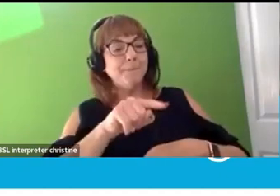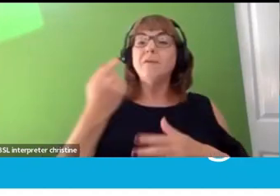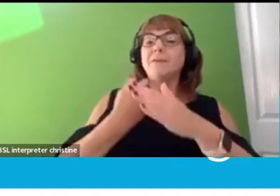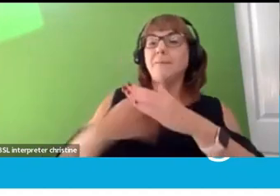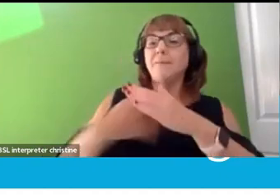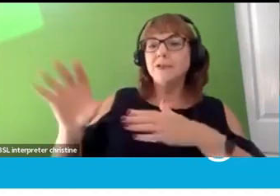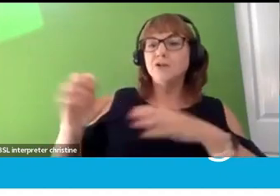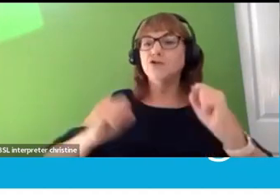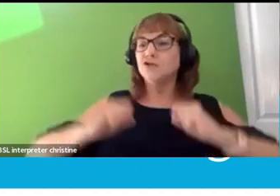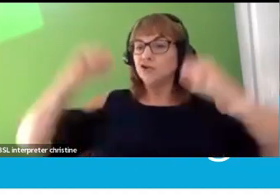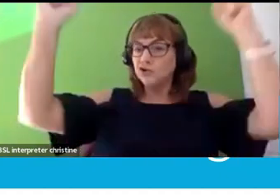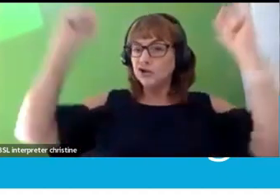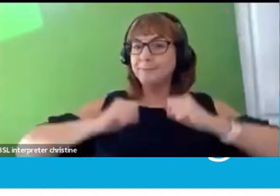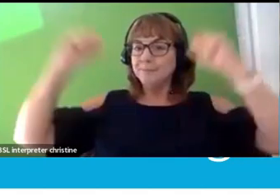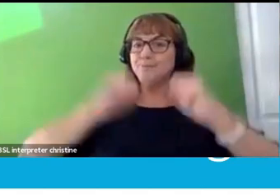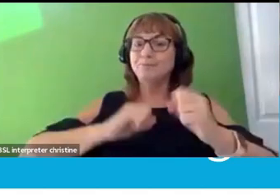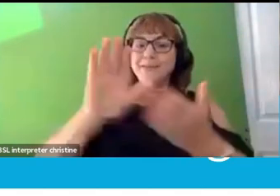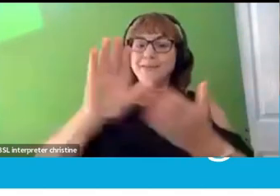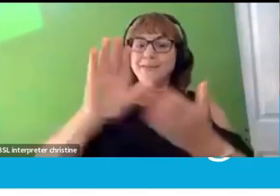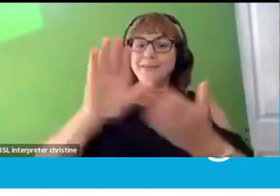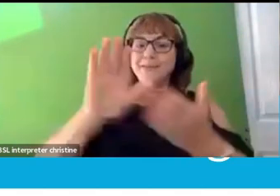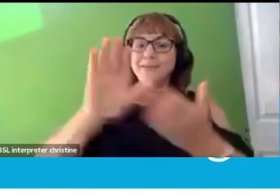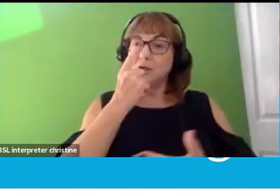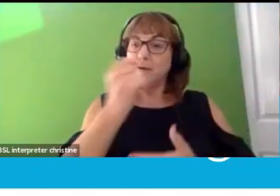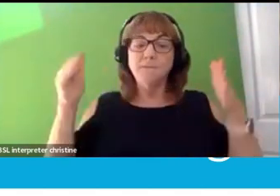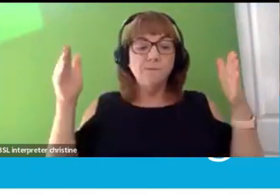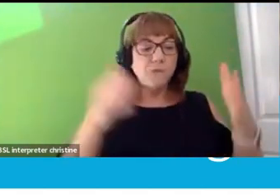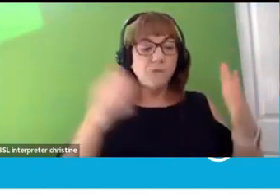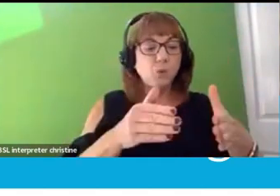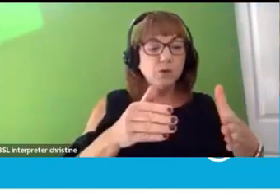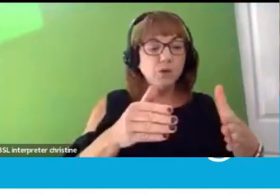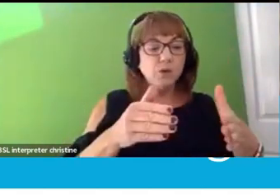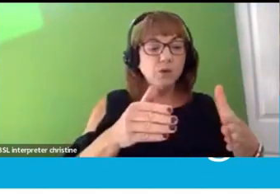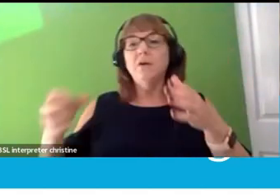in the car, and chewing gum and our mouth can be a good way of getting this body awareness